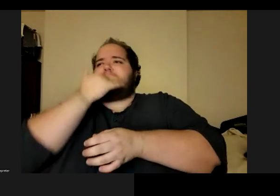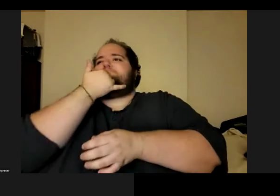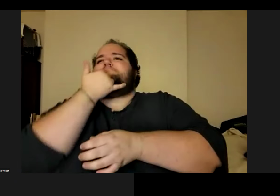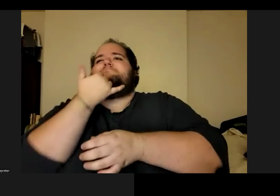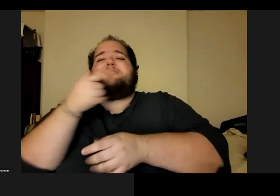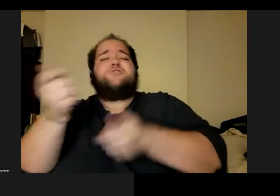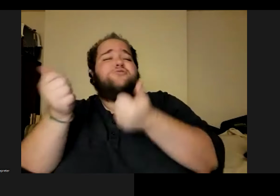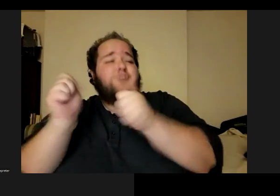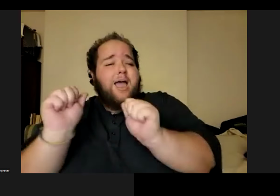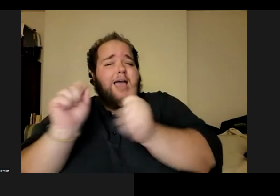sounds smart. Sounds smart and